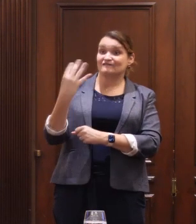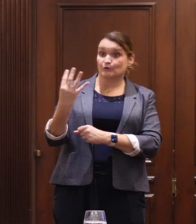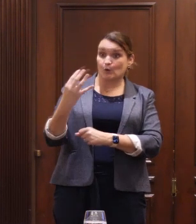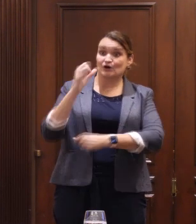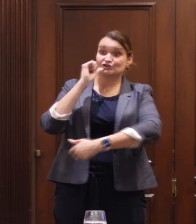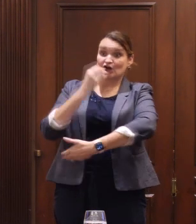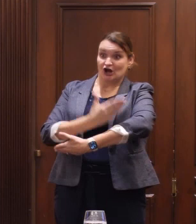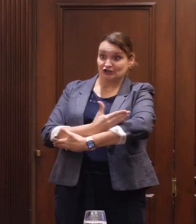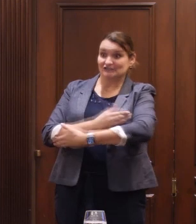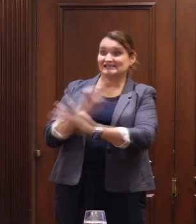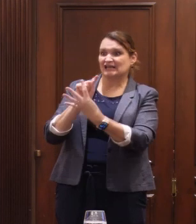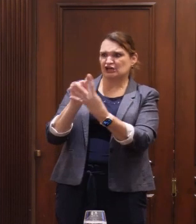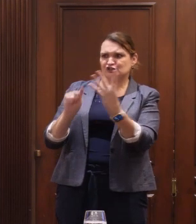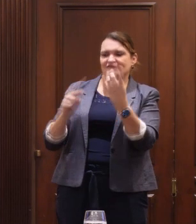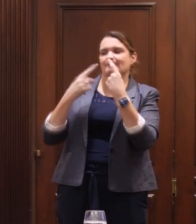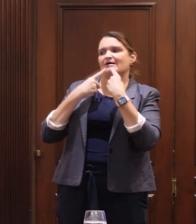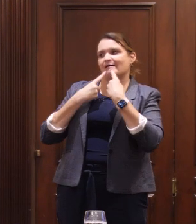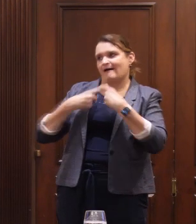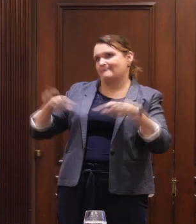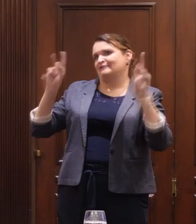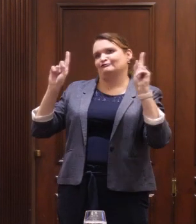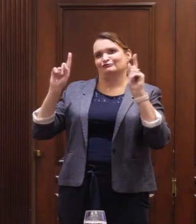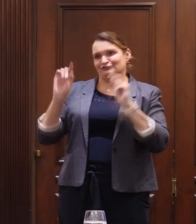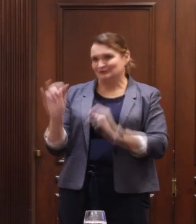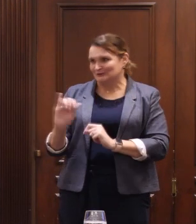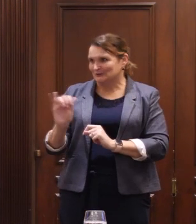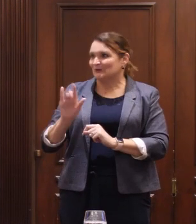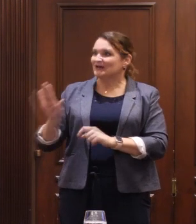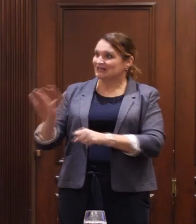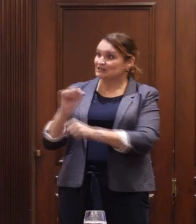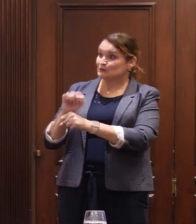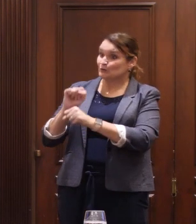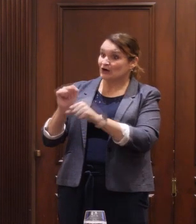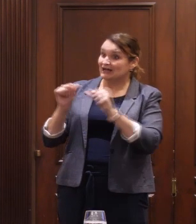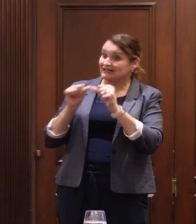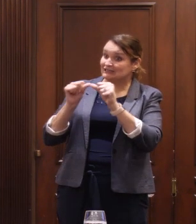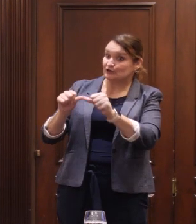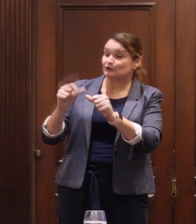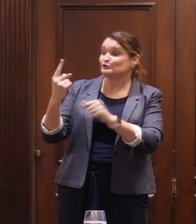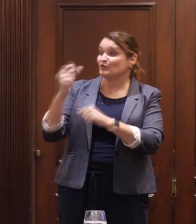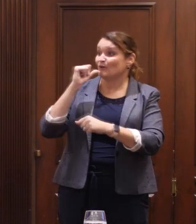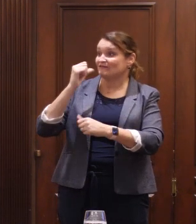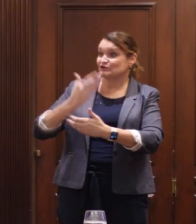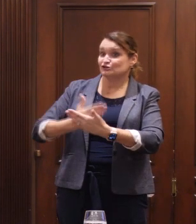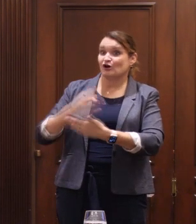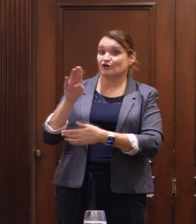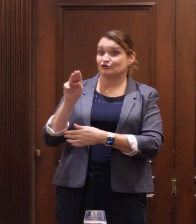accomplished. And his work continues through one of his daughters Molly who focuses on disability